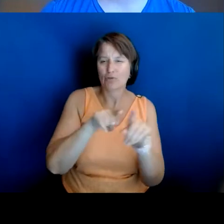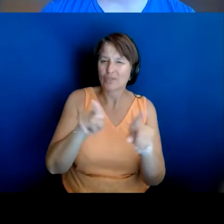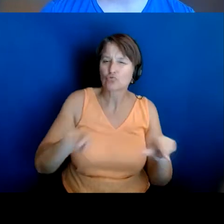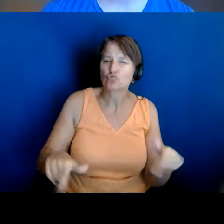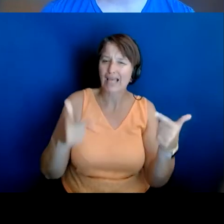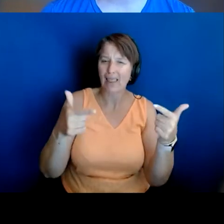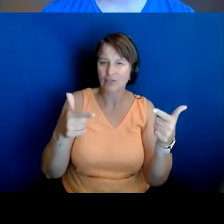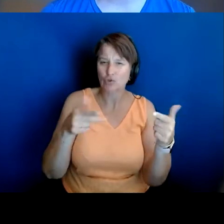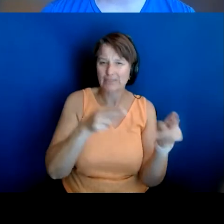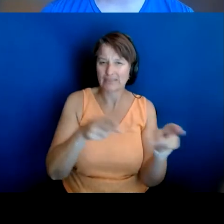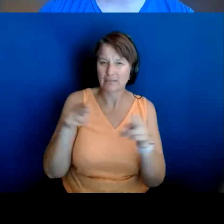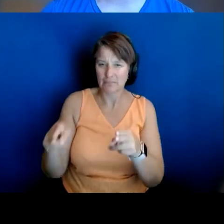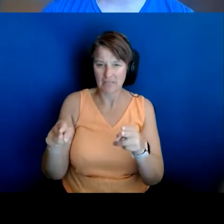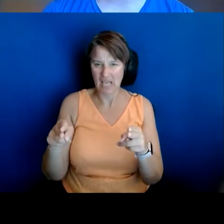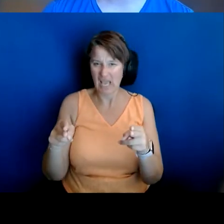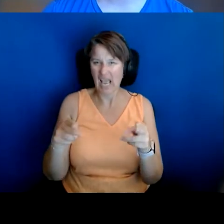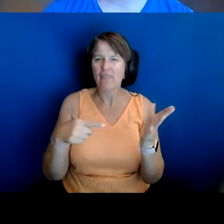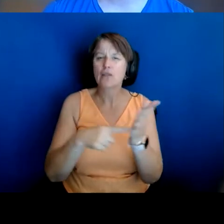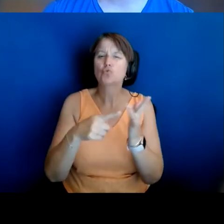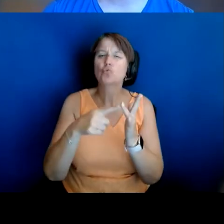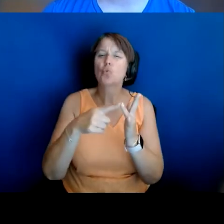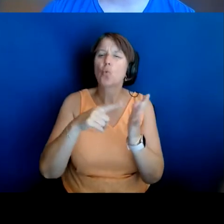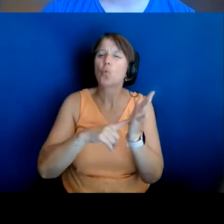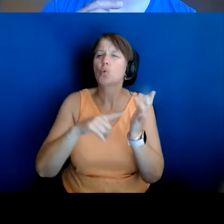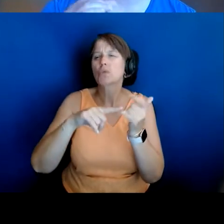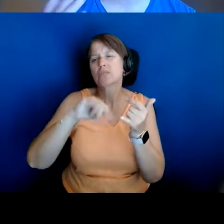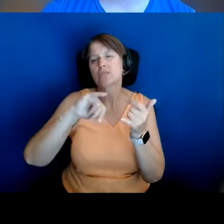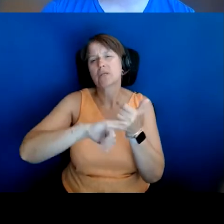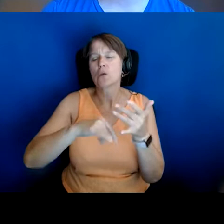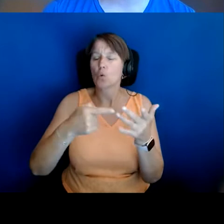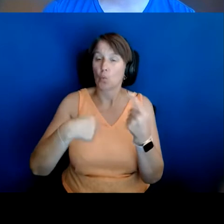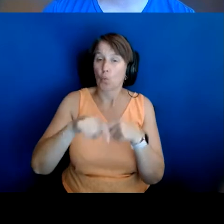And the tools we use to hunt and gather, using this as a starting point,